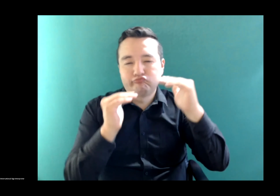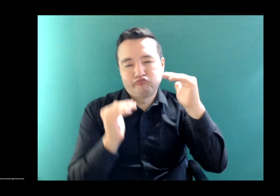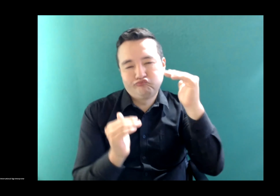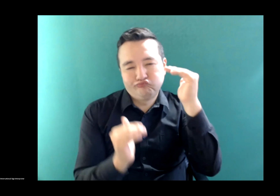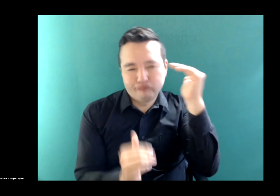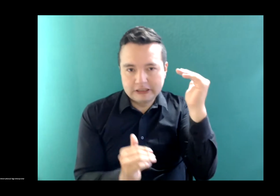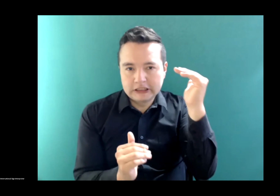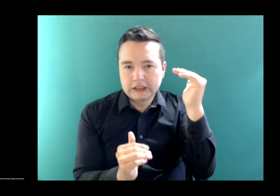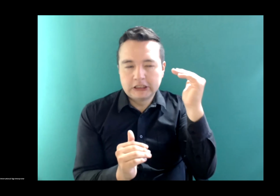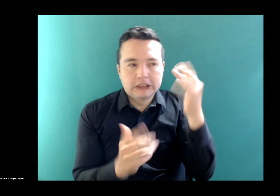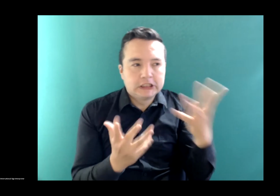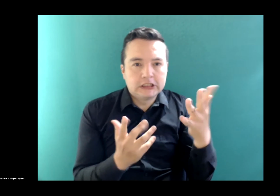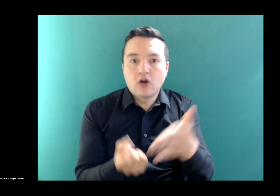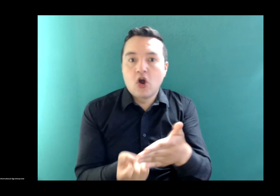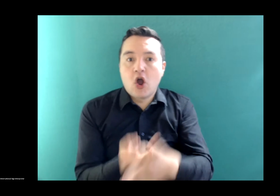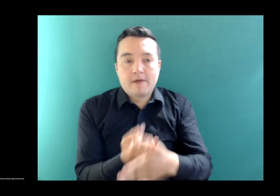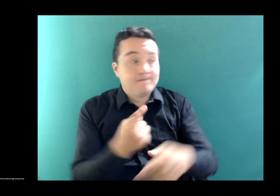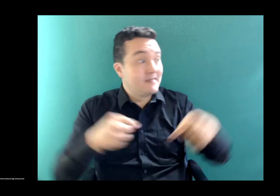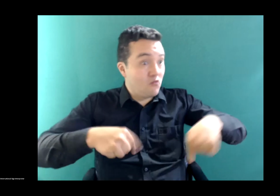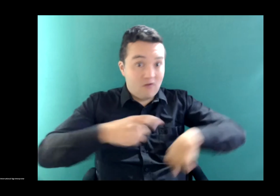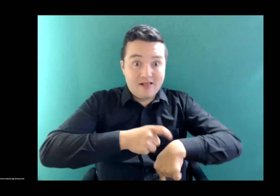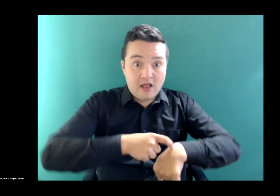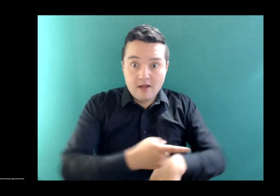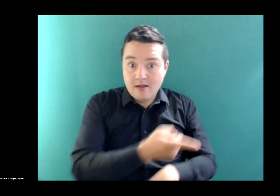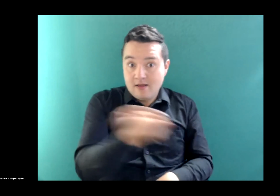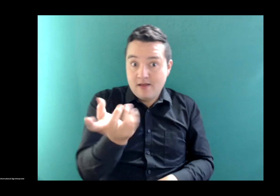It's important to say in digital, when we started to promote more accessible things. Things are getting better.